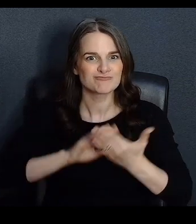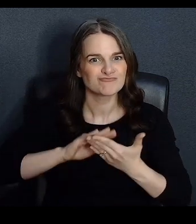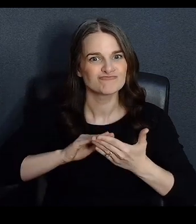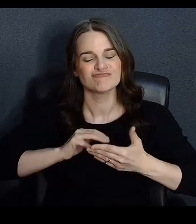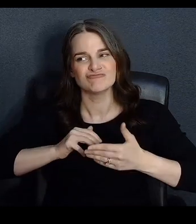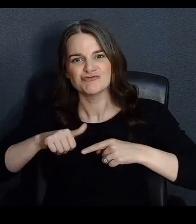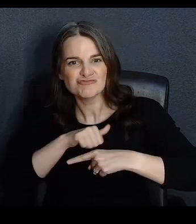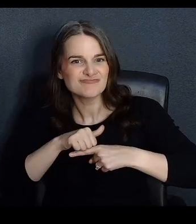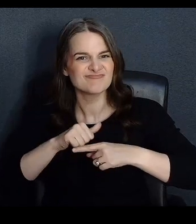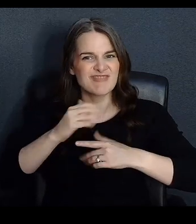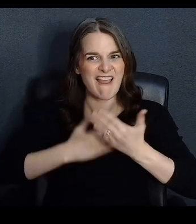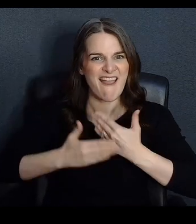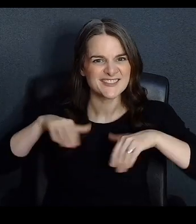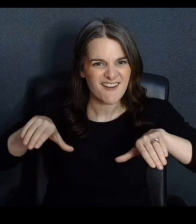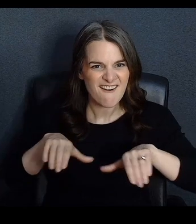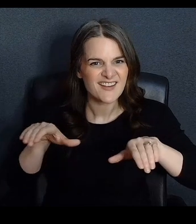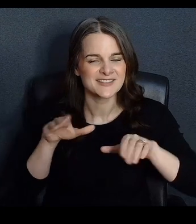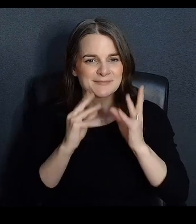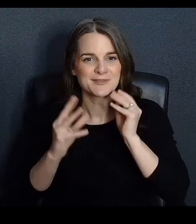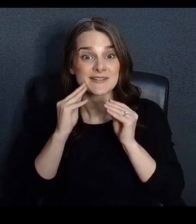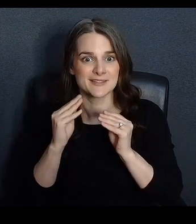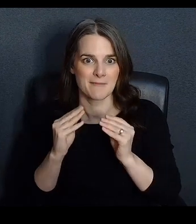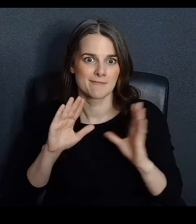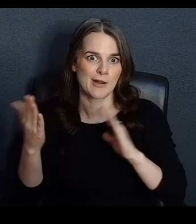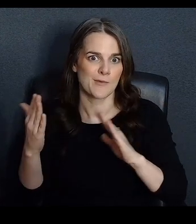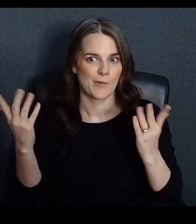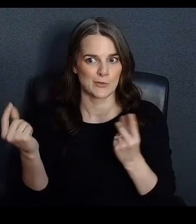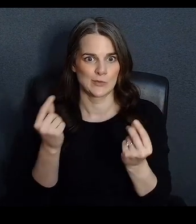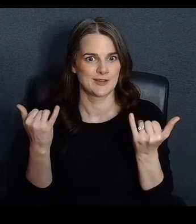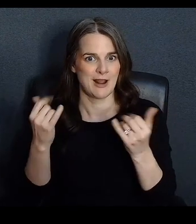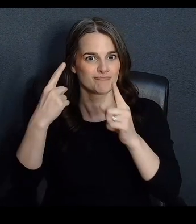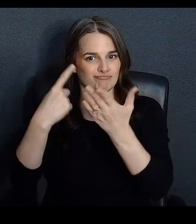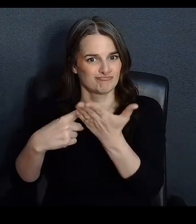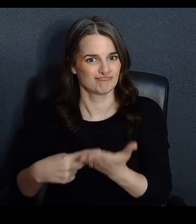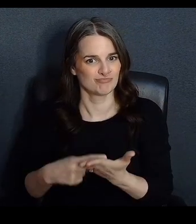that we talk about today. So you can find a directory for the contact information of those